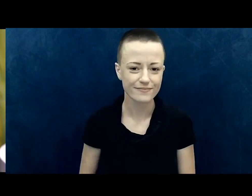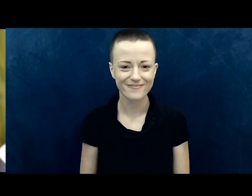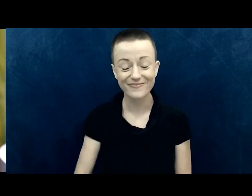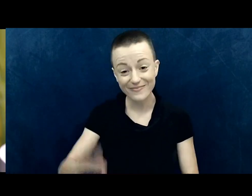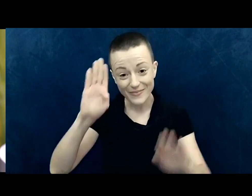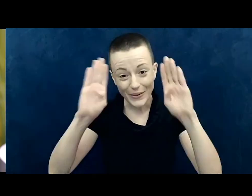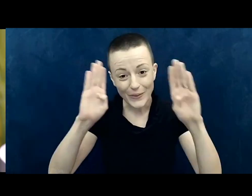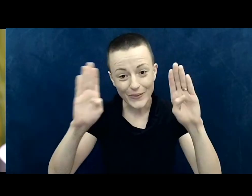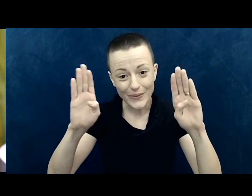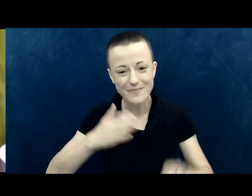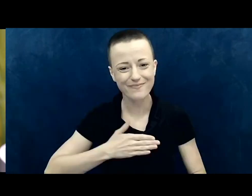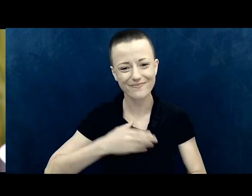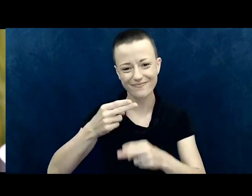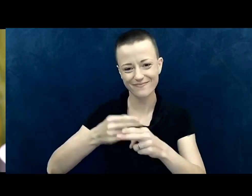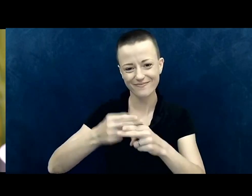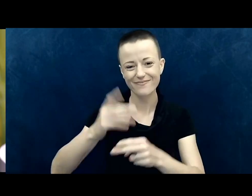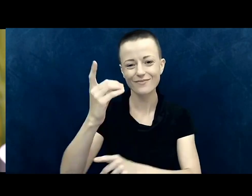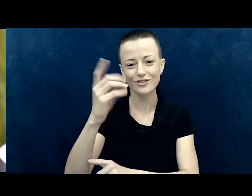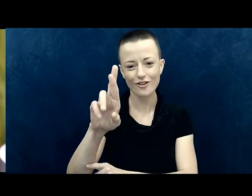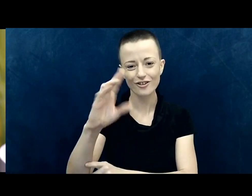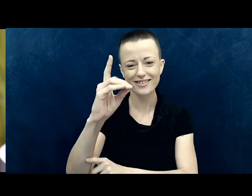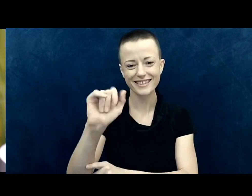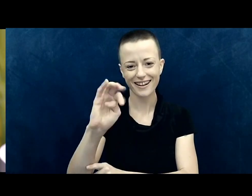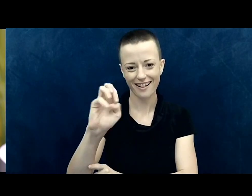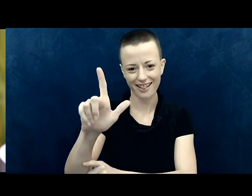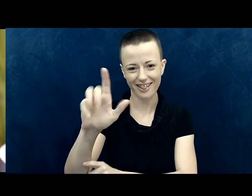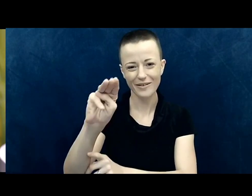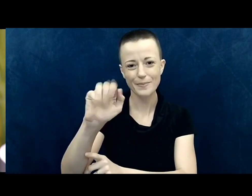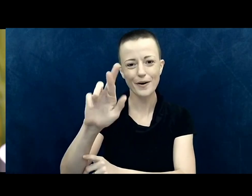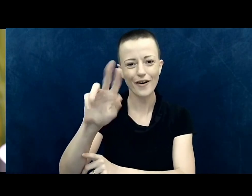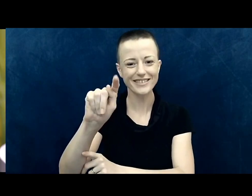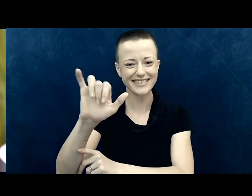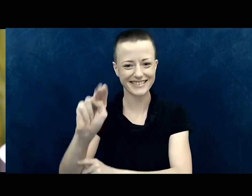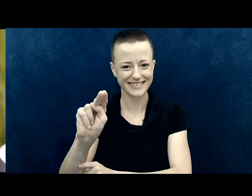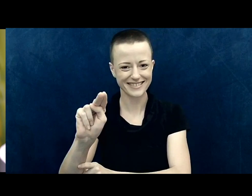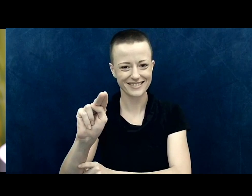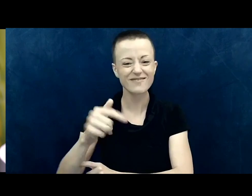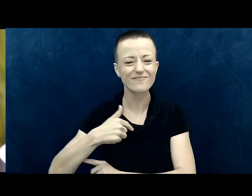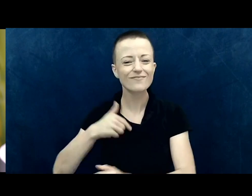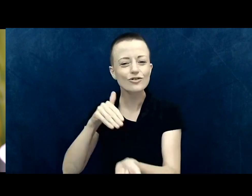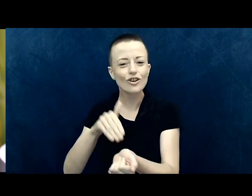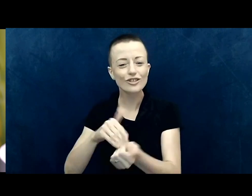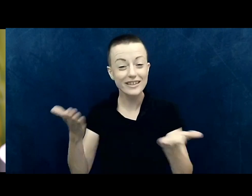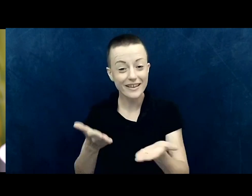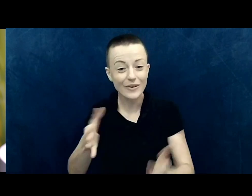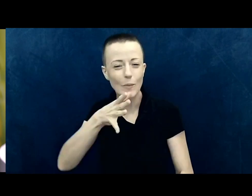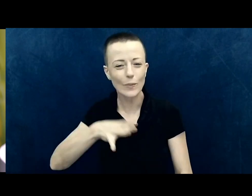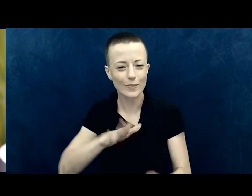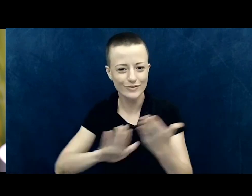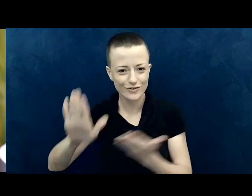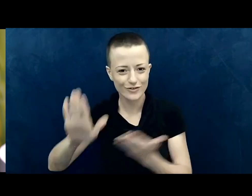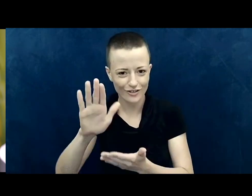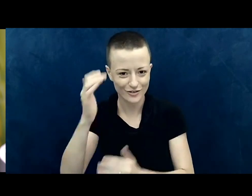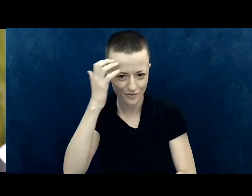Hello, I'm Dr. Danielle Martin, a family doctor at Women’s College Hospital. And the incoming Chair of Family Medicine